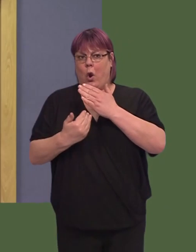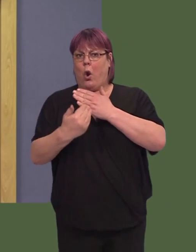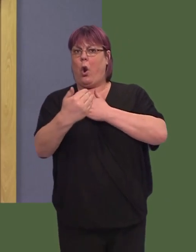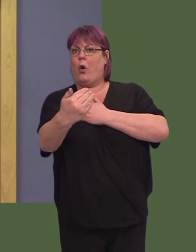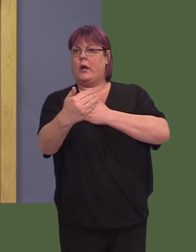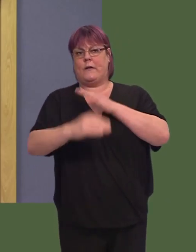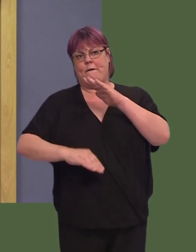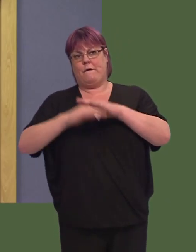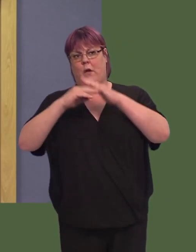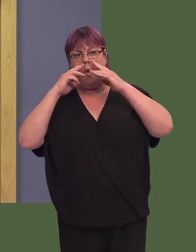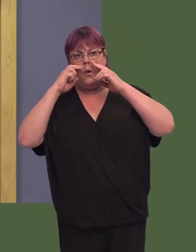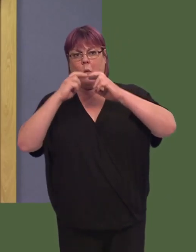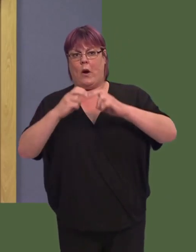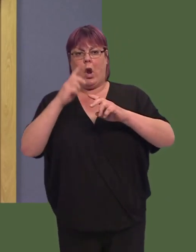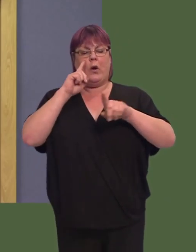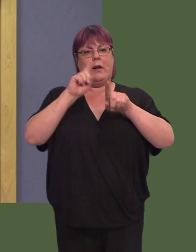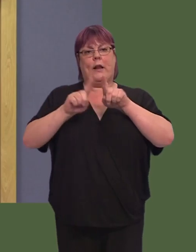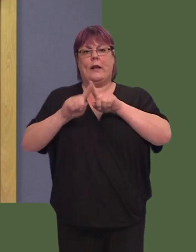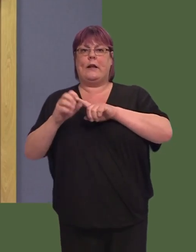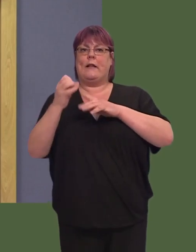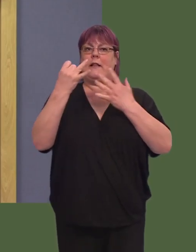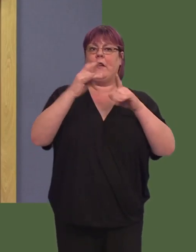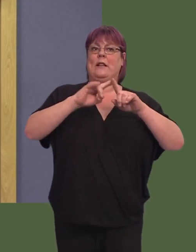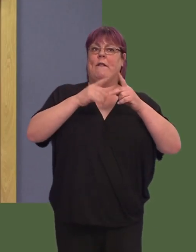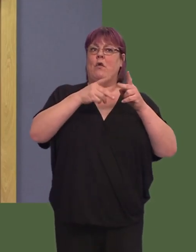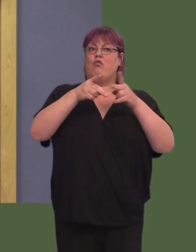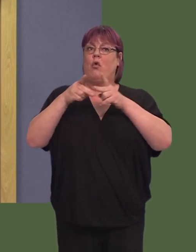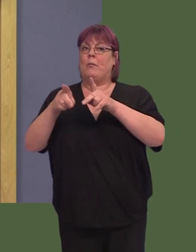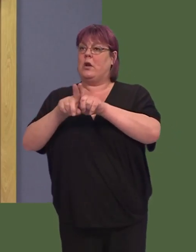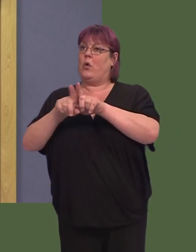testing seven potential routes, including the option of doing nothing.